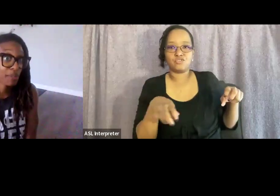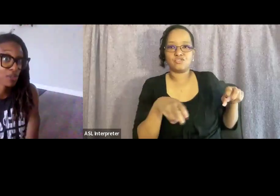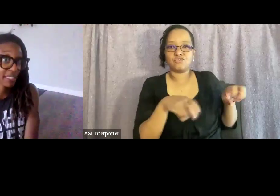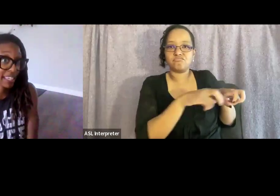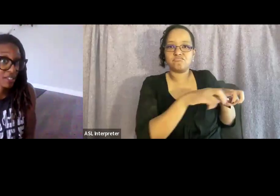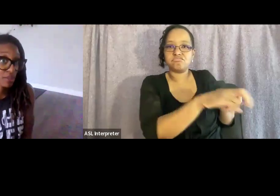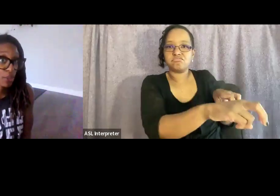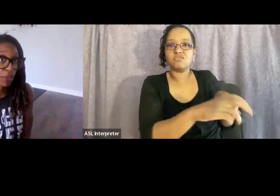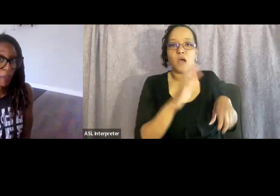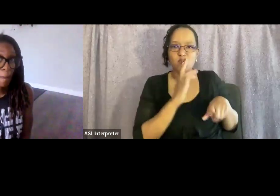so I'll be using that as support.